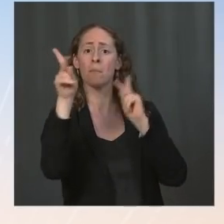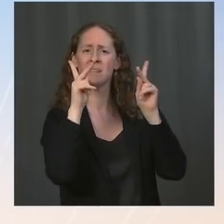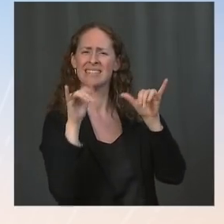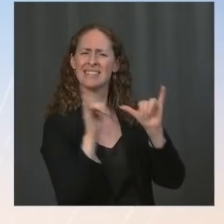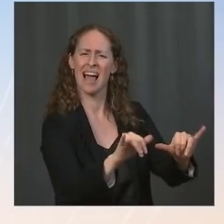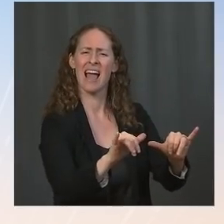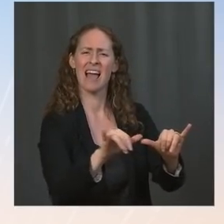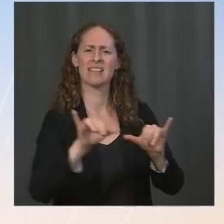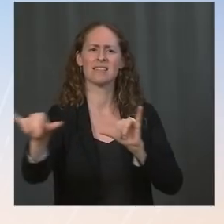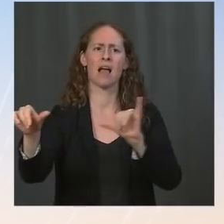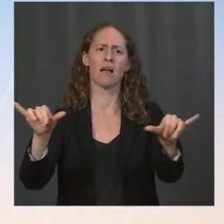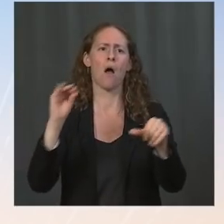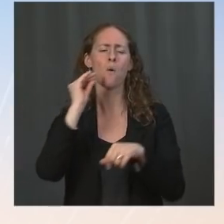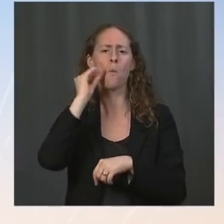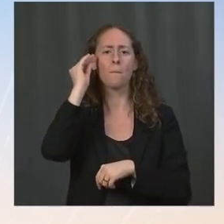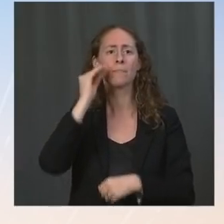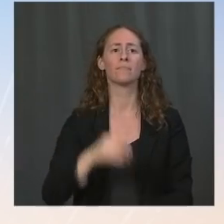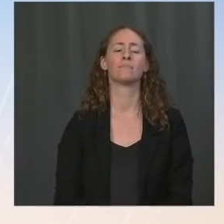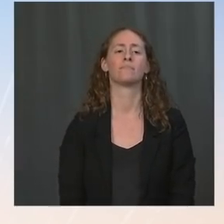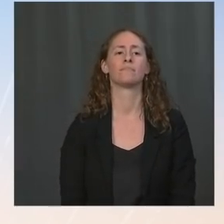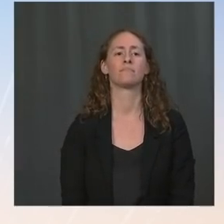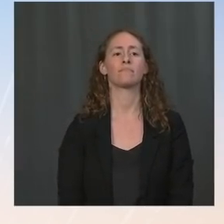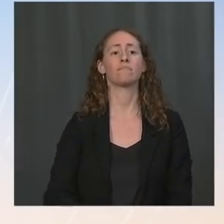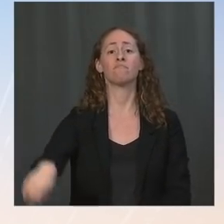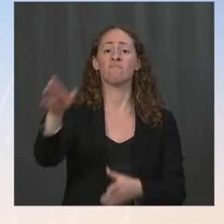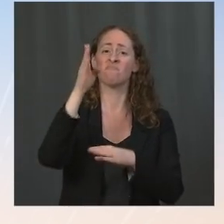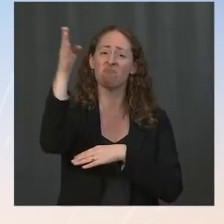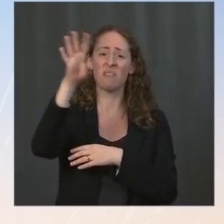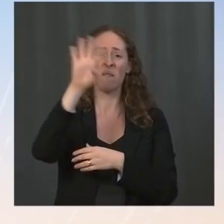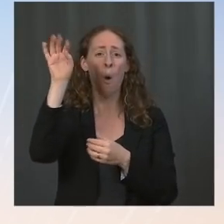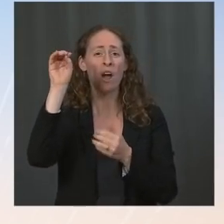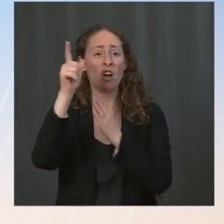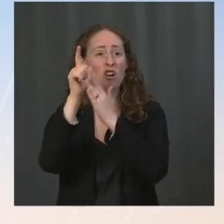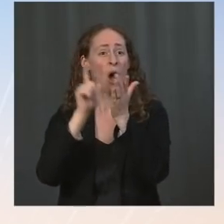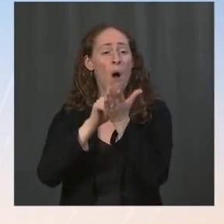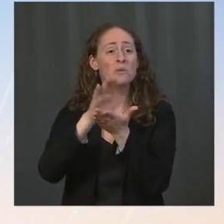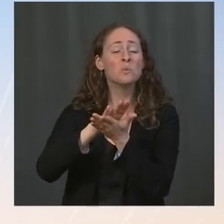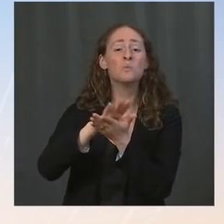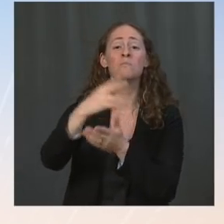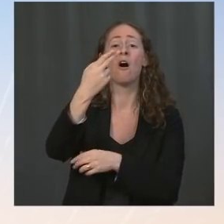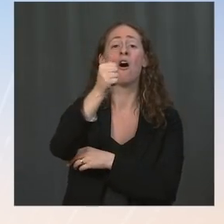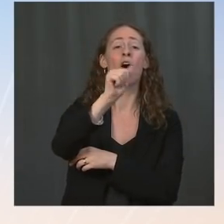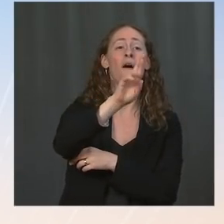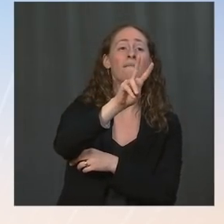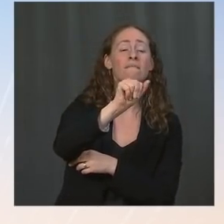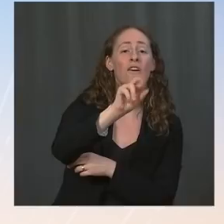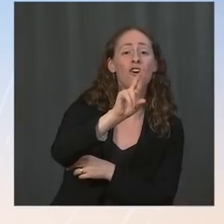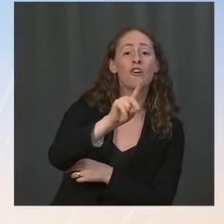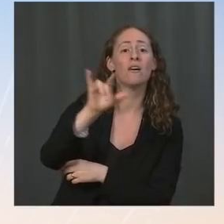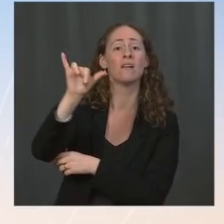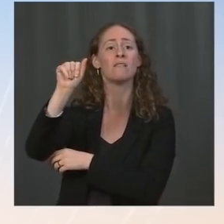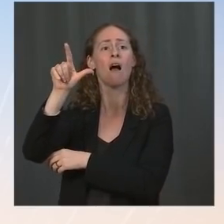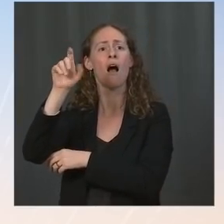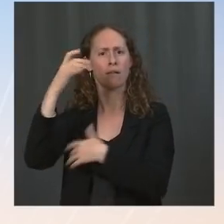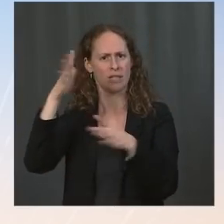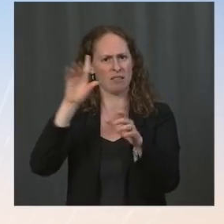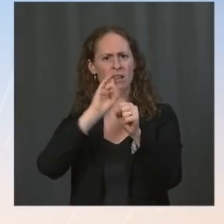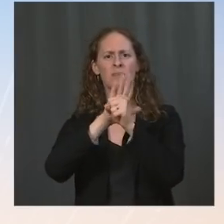including from Harvard, Yale, Stanford, Columbia, Howard, UCLA, and more have already committed their students and law clinics to help prevent evictions.